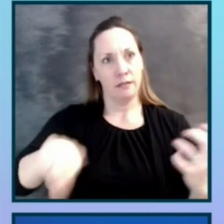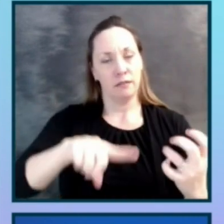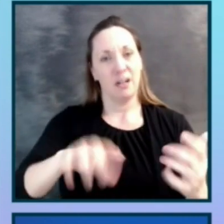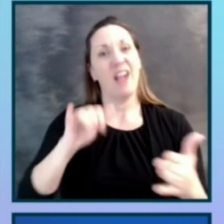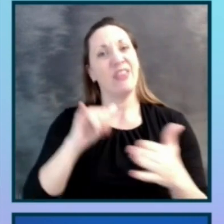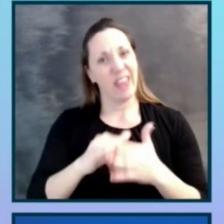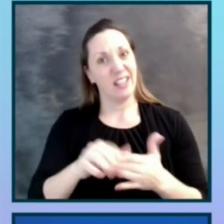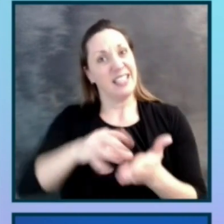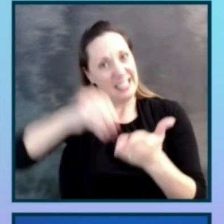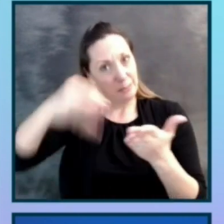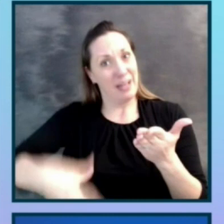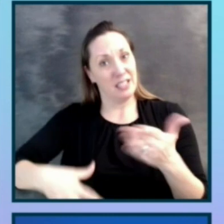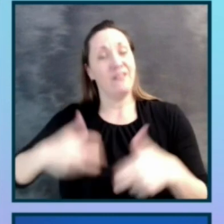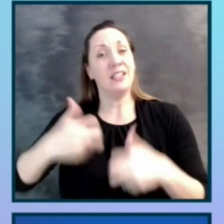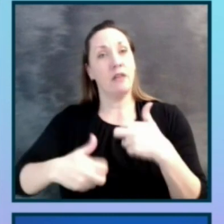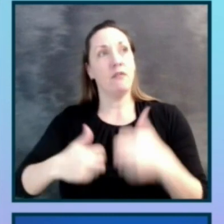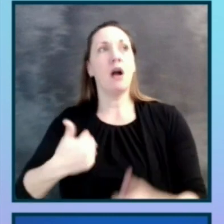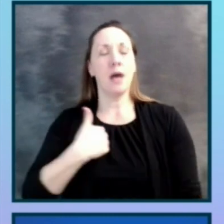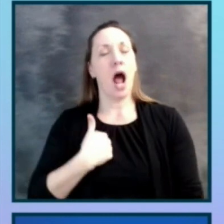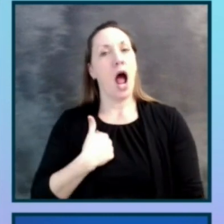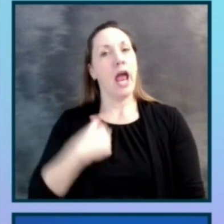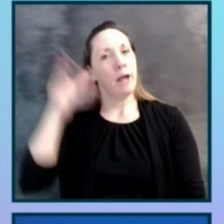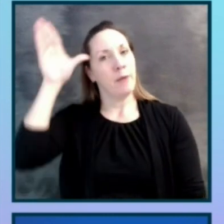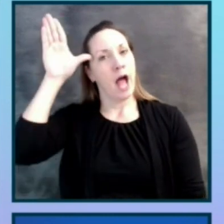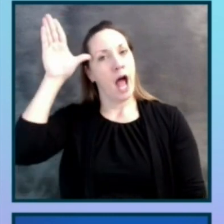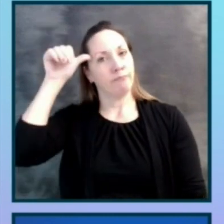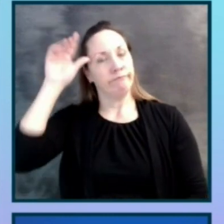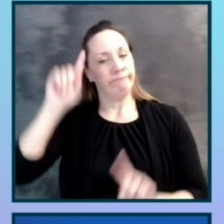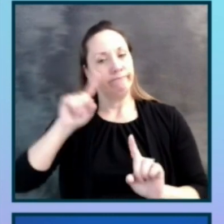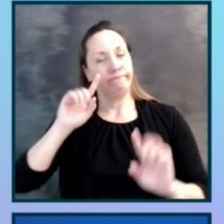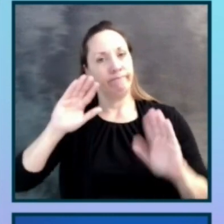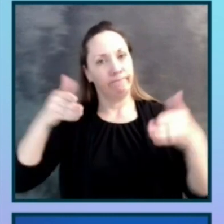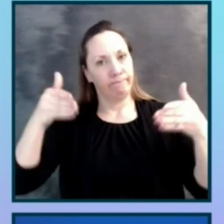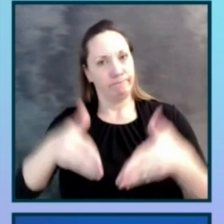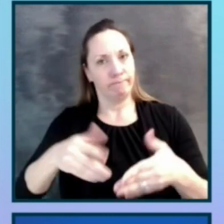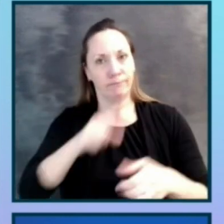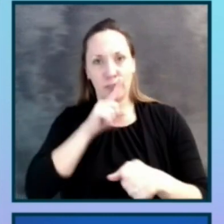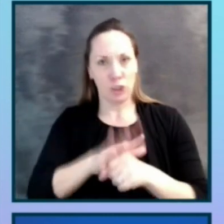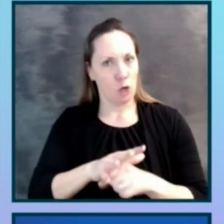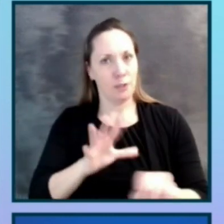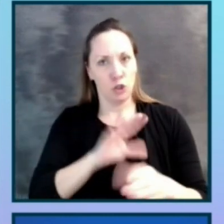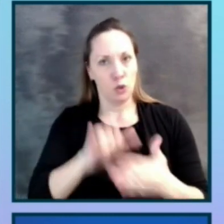but I'm determined to do it. But in the bigger picture, I just wanna solve the whole problem.